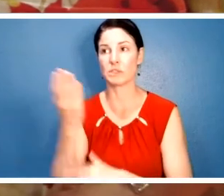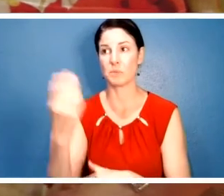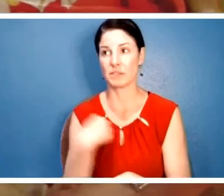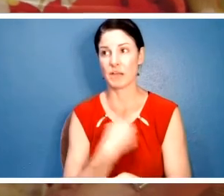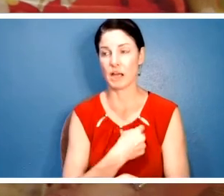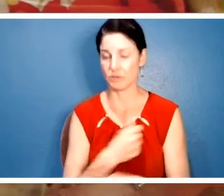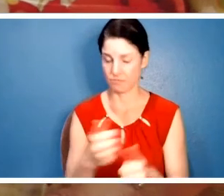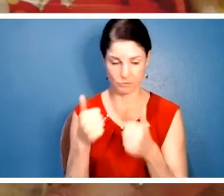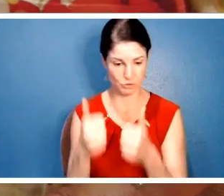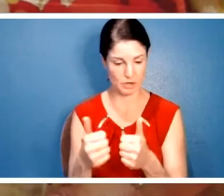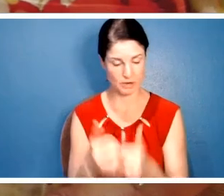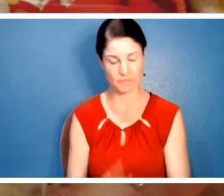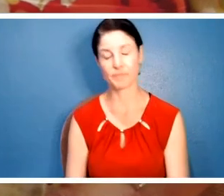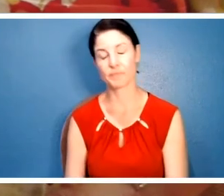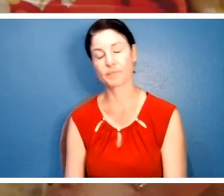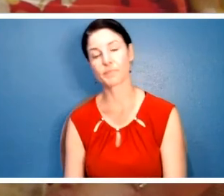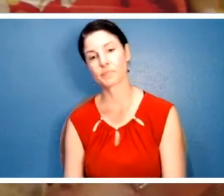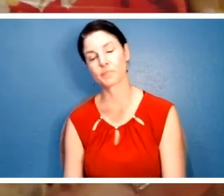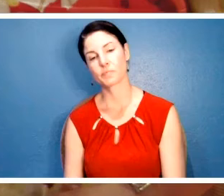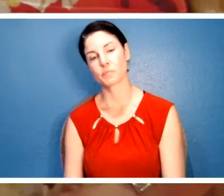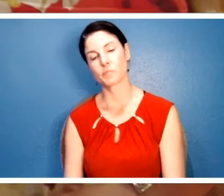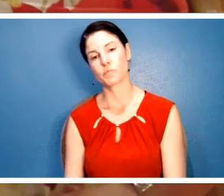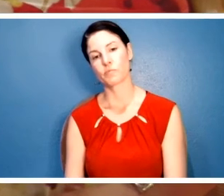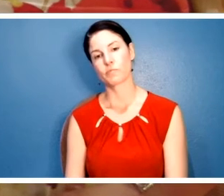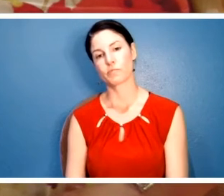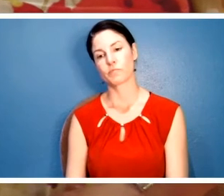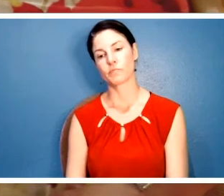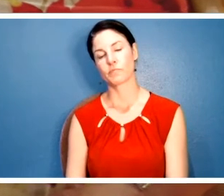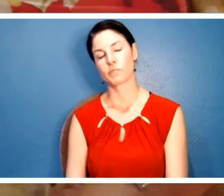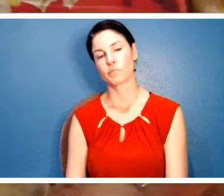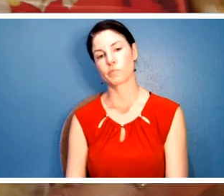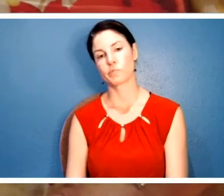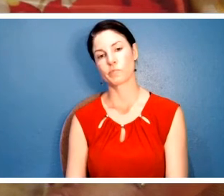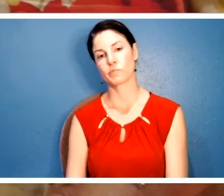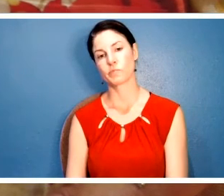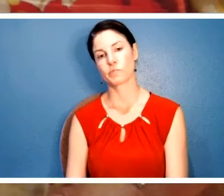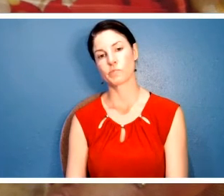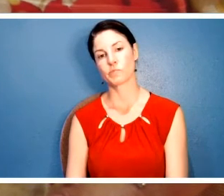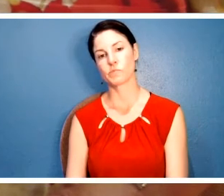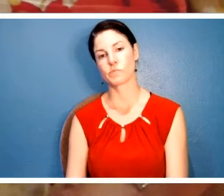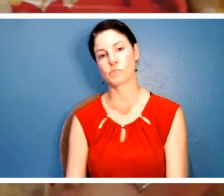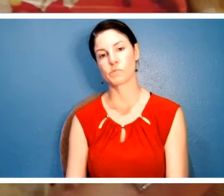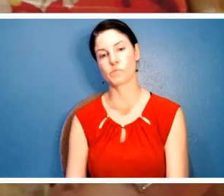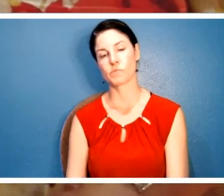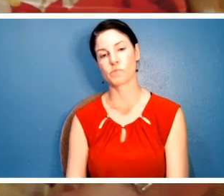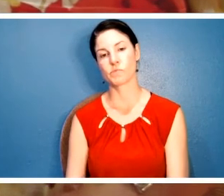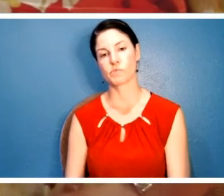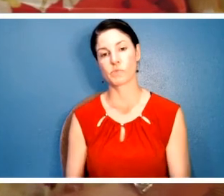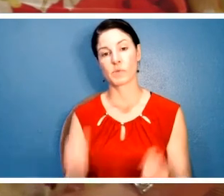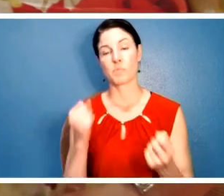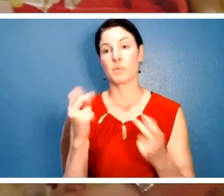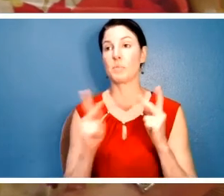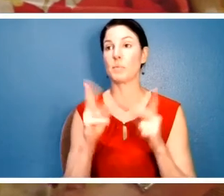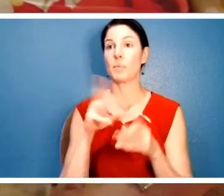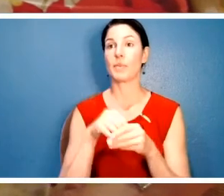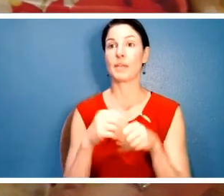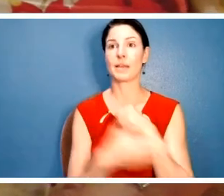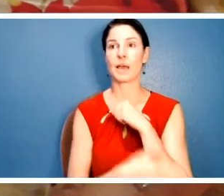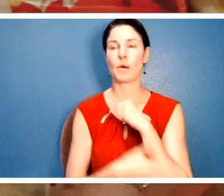SacGov: You know, we have a lot of folks in our in our county that know the history of our county, and so we want to make sure we hear from them all.